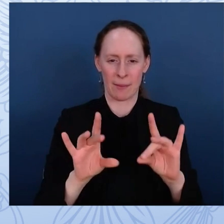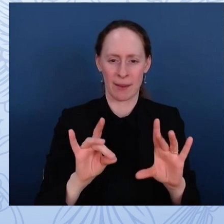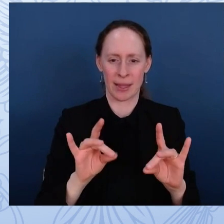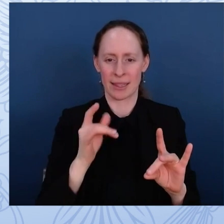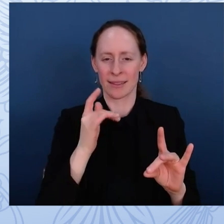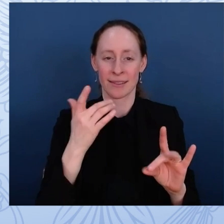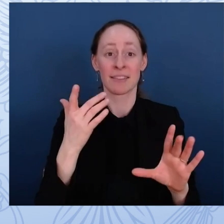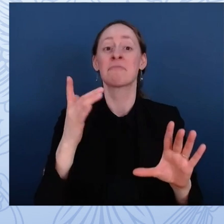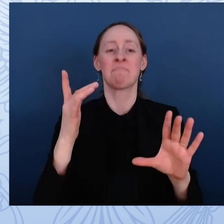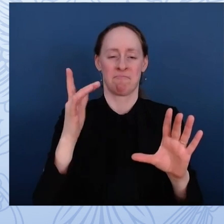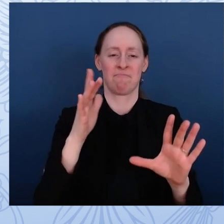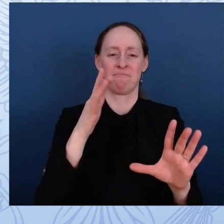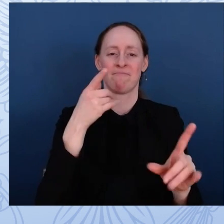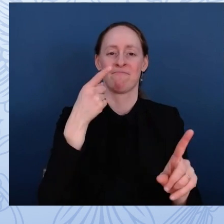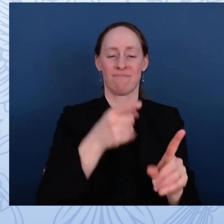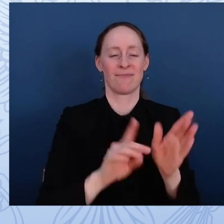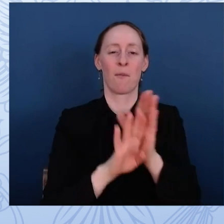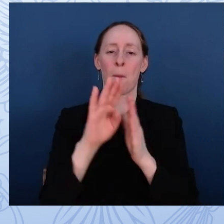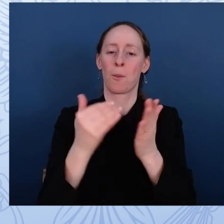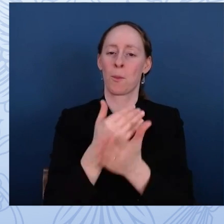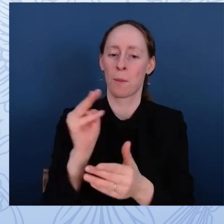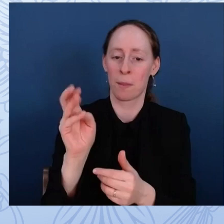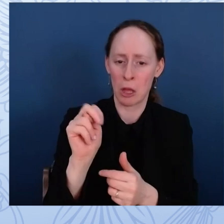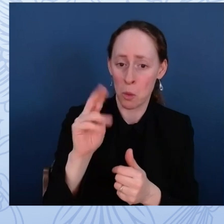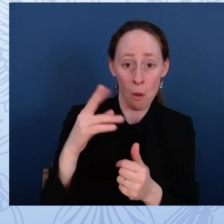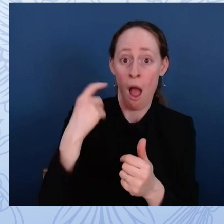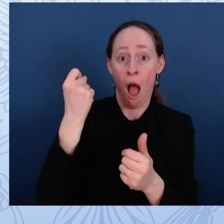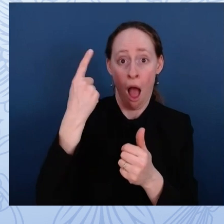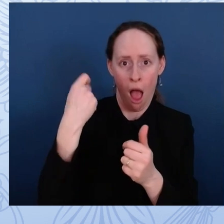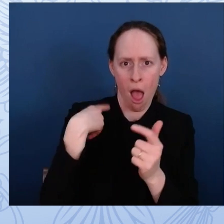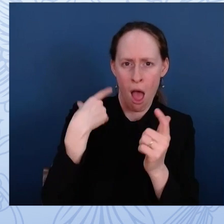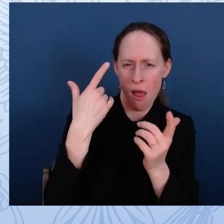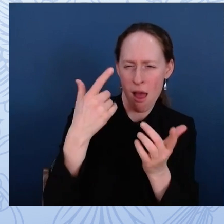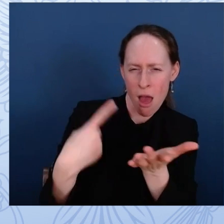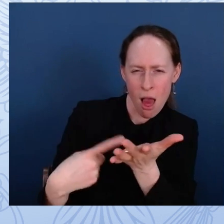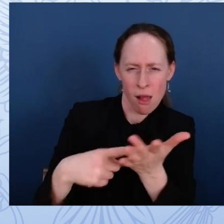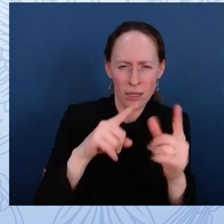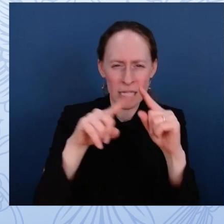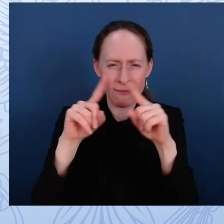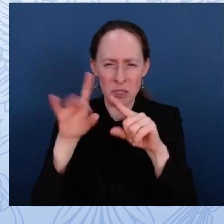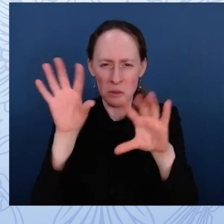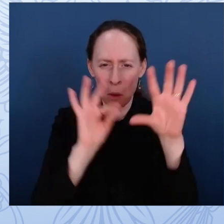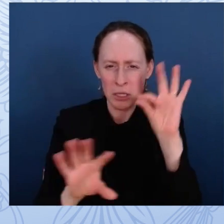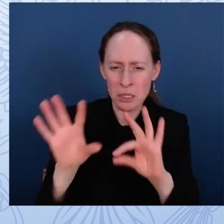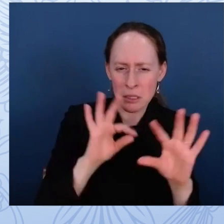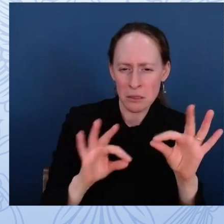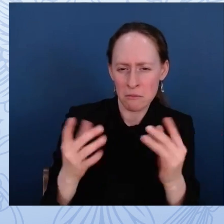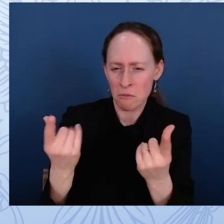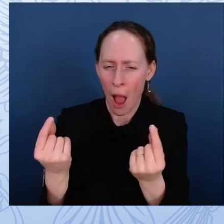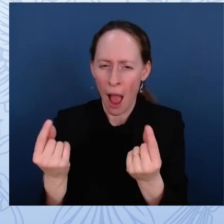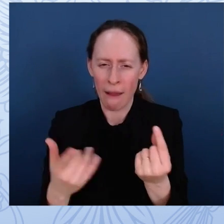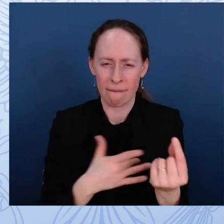And we all kind of deliberate and look at what really would best represent, you know, that particular meal.